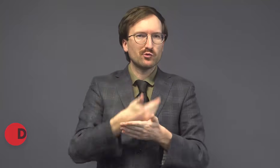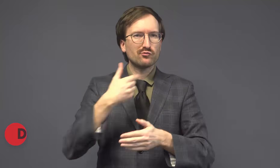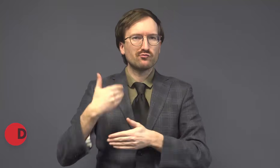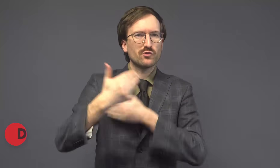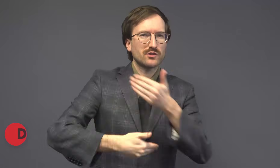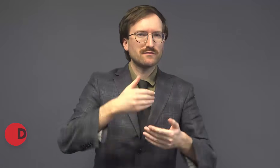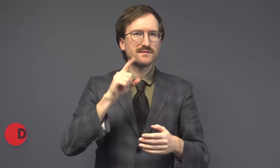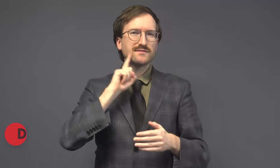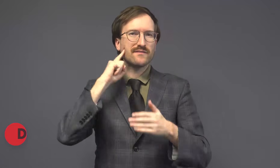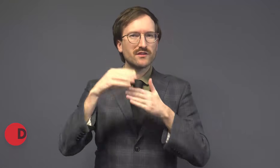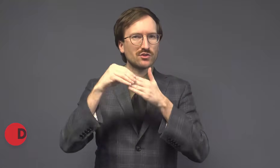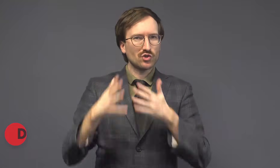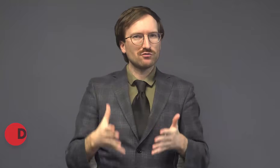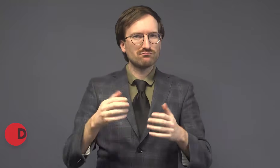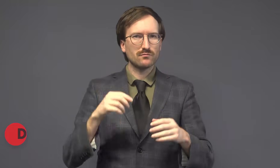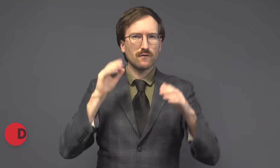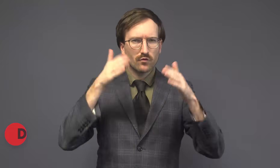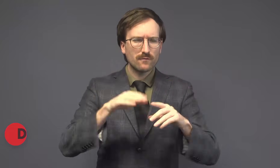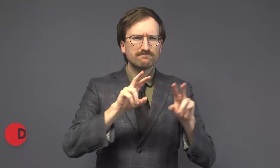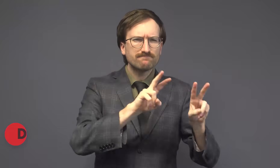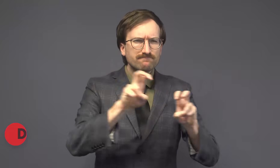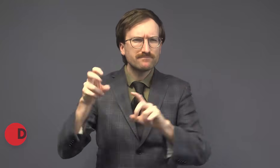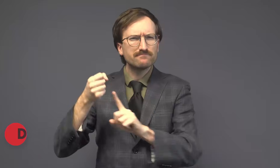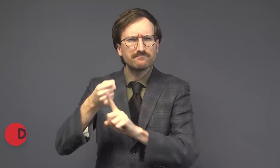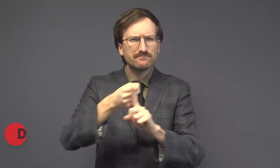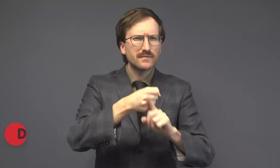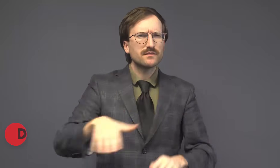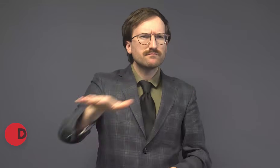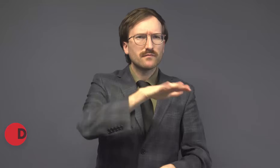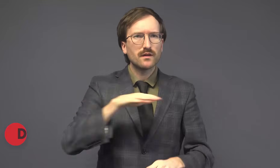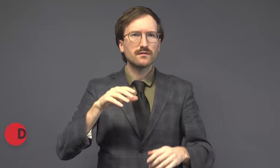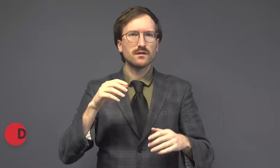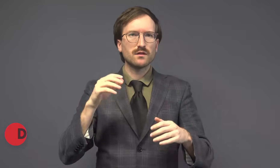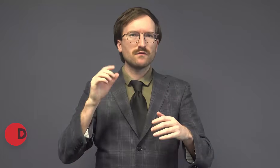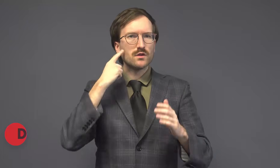a new generation of Deaf leaders to tackle many pressing national issues.